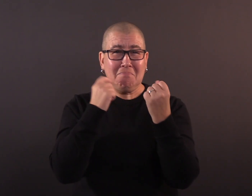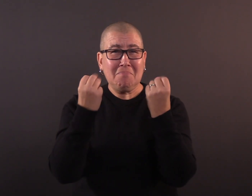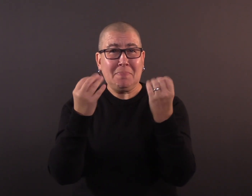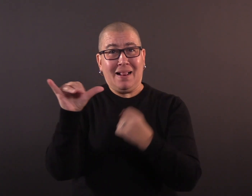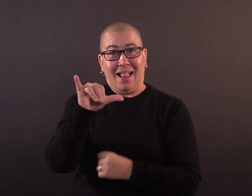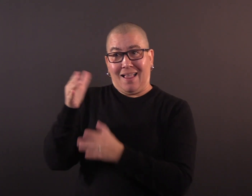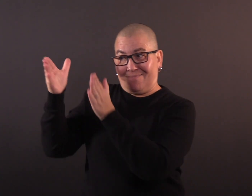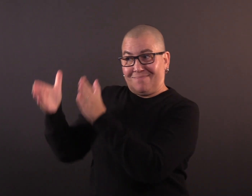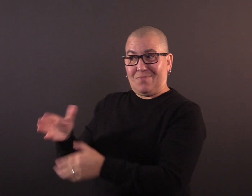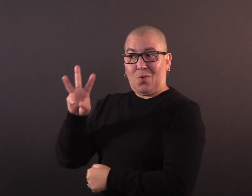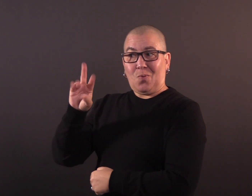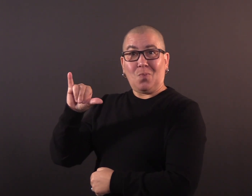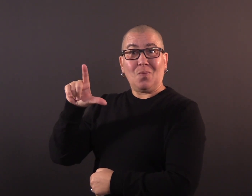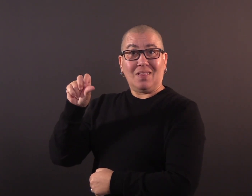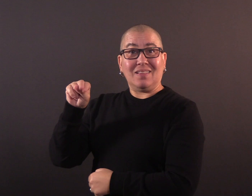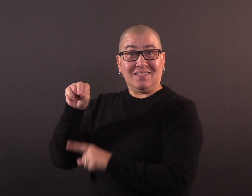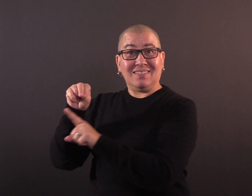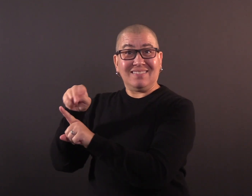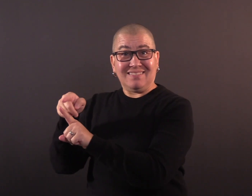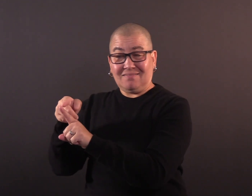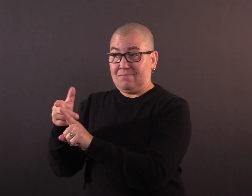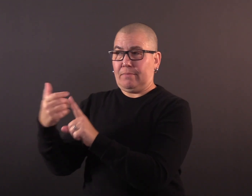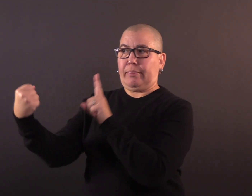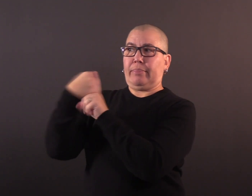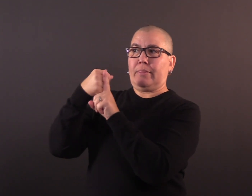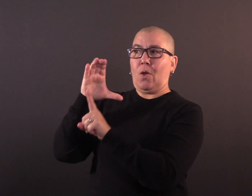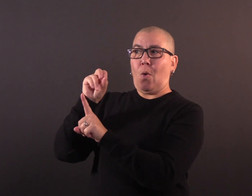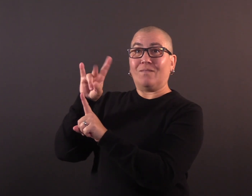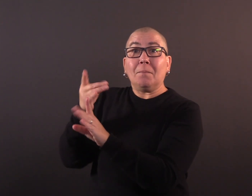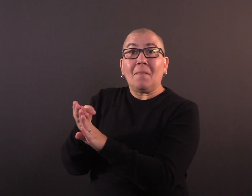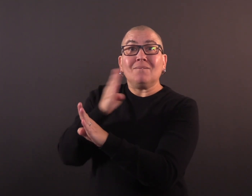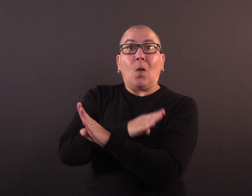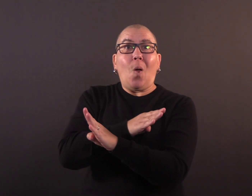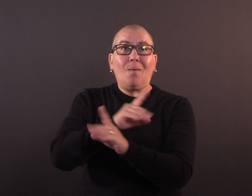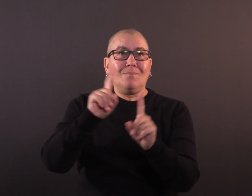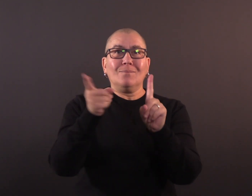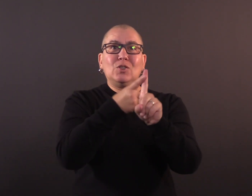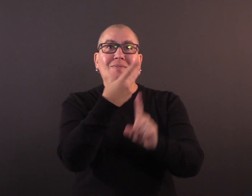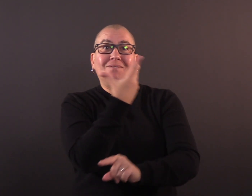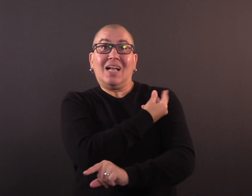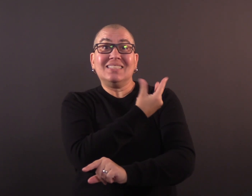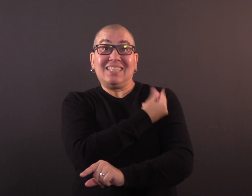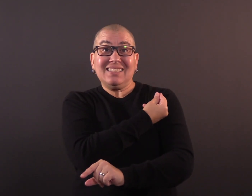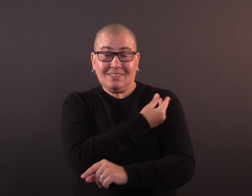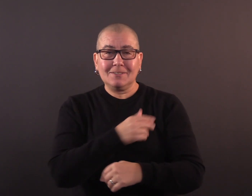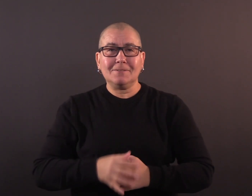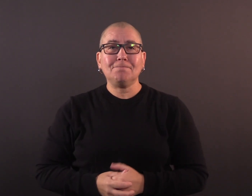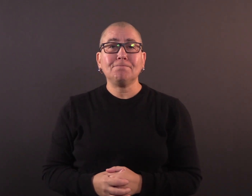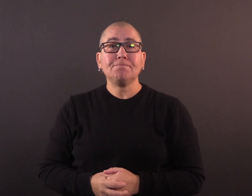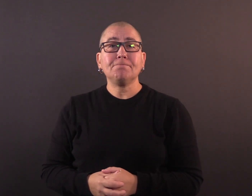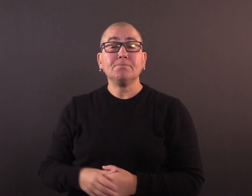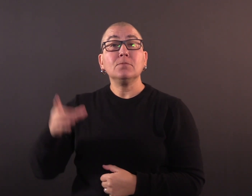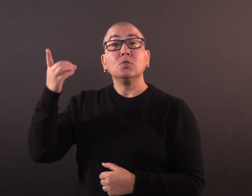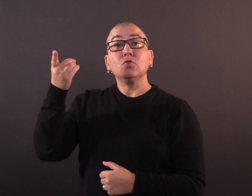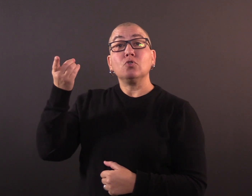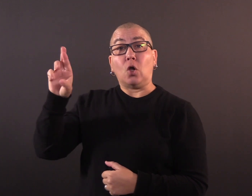were infected before vaccines became available. "It's a public health crisis," says Dr. Robyn